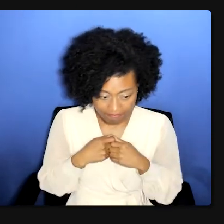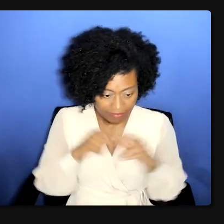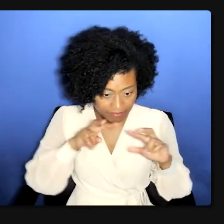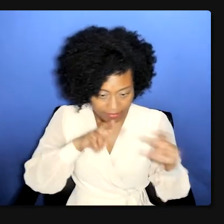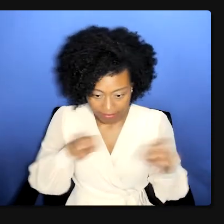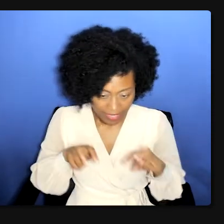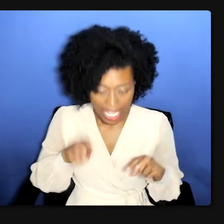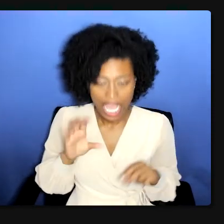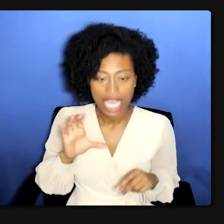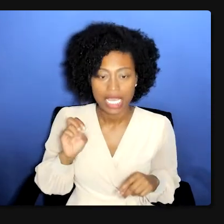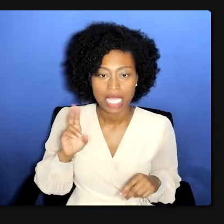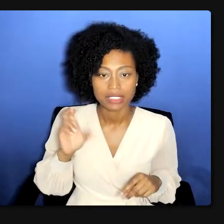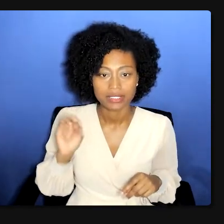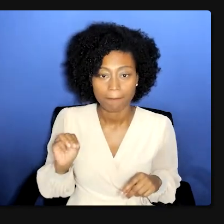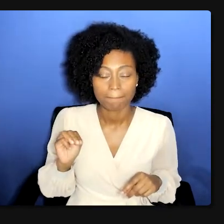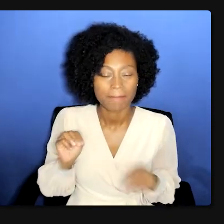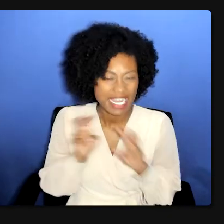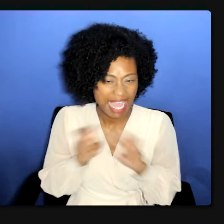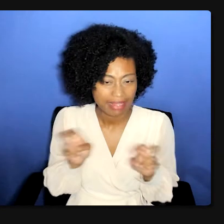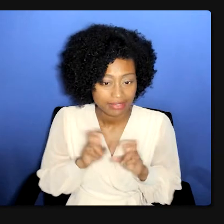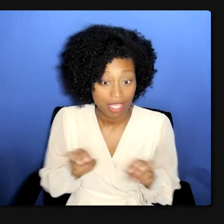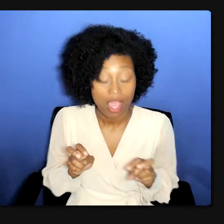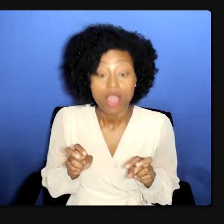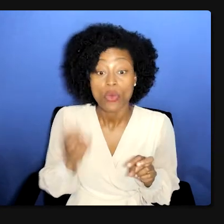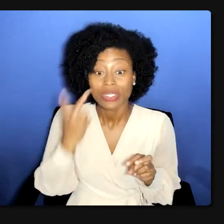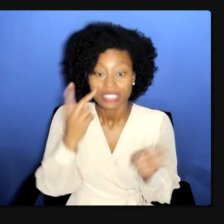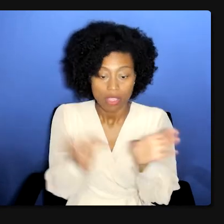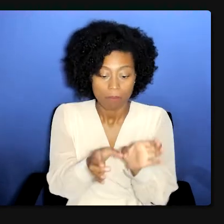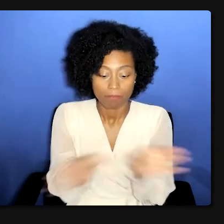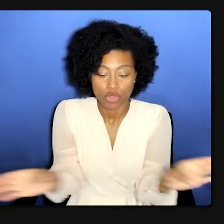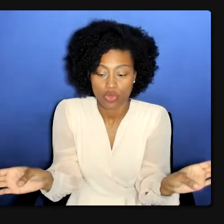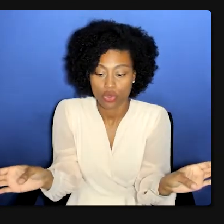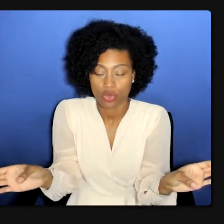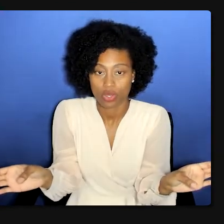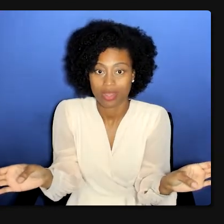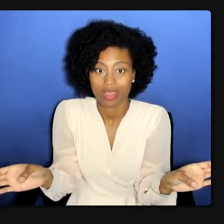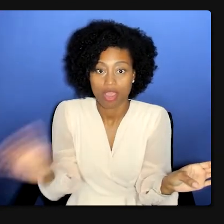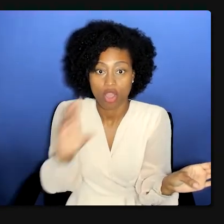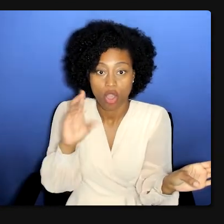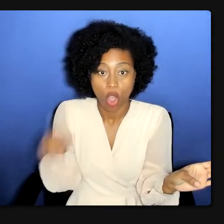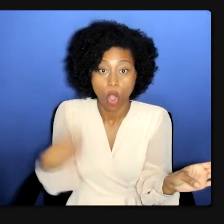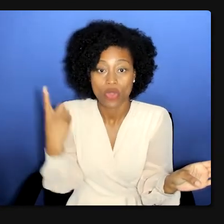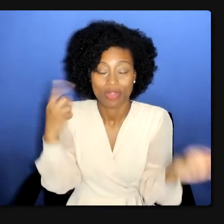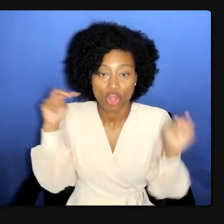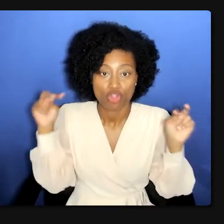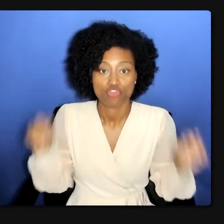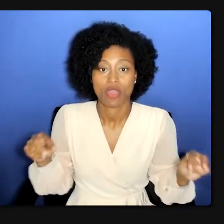and what you'll see on the bottom is that when we cohorted the groups separately, and only looked at payers,